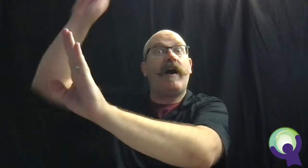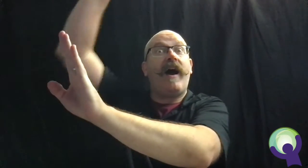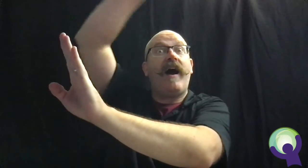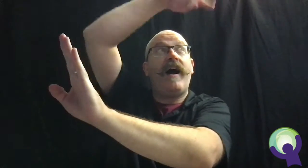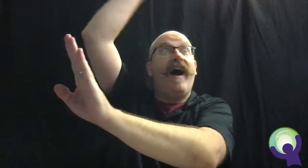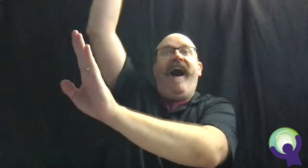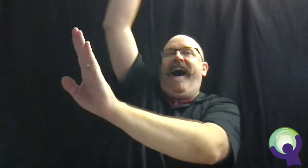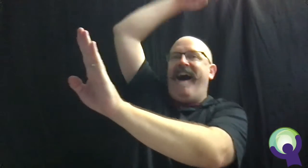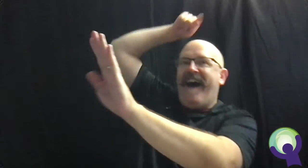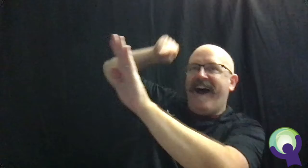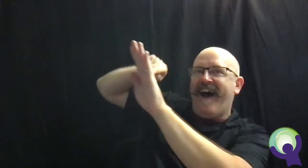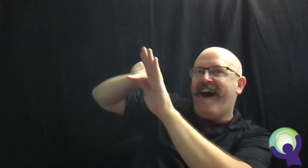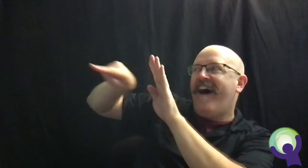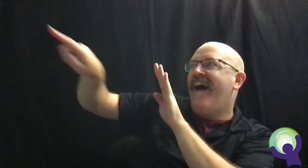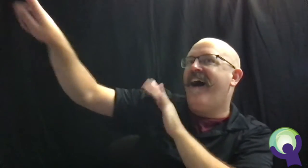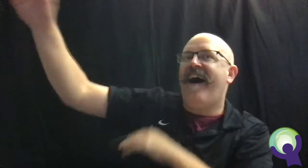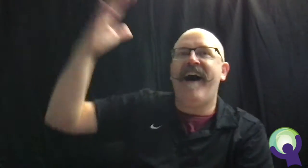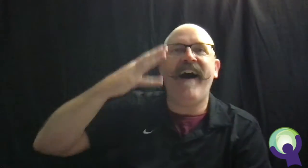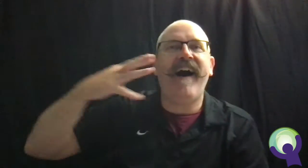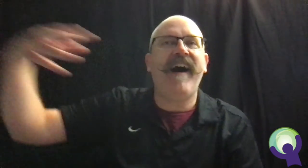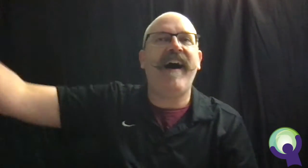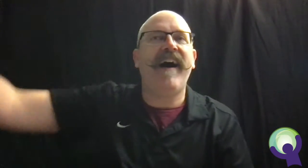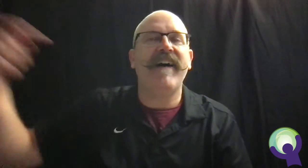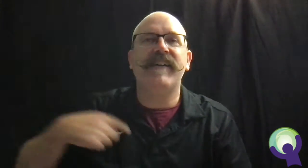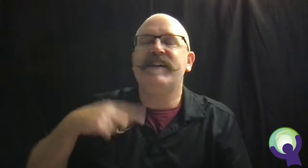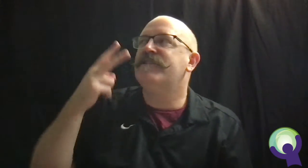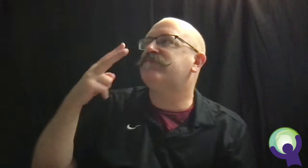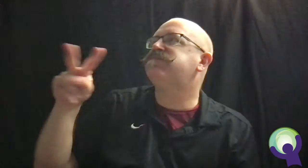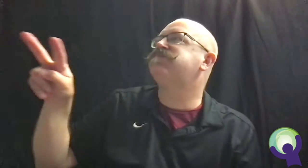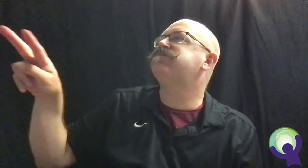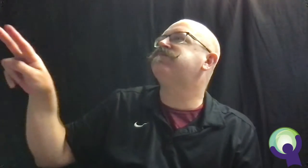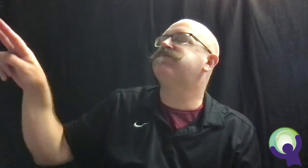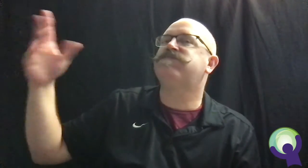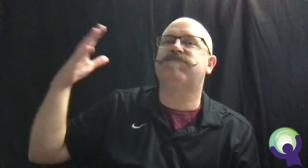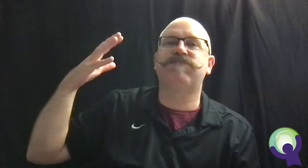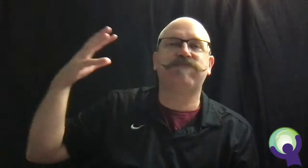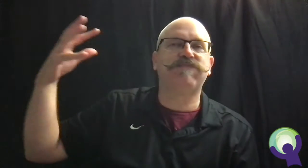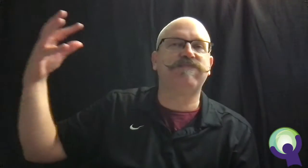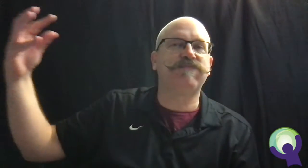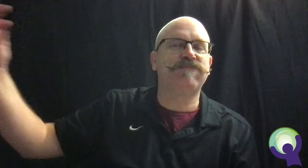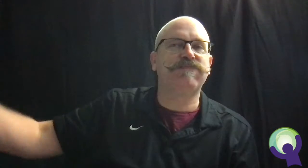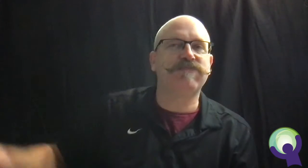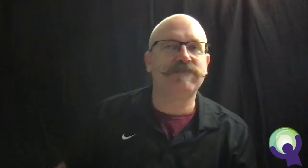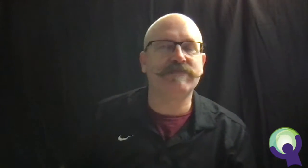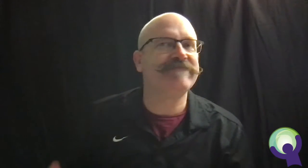when a sliding door was open and slipped through. I watched it rise.